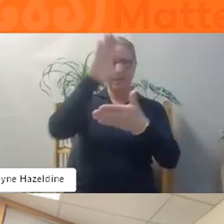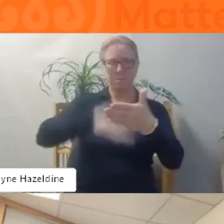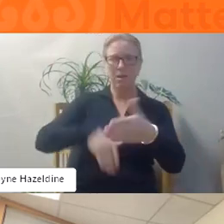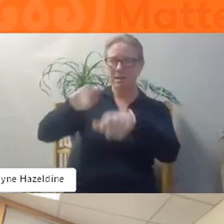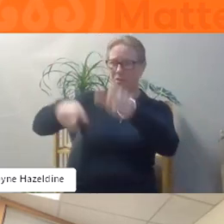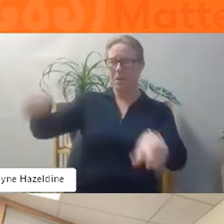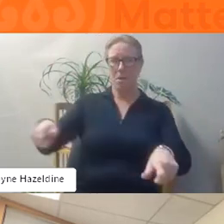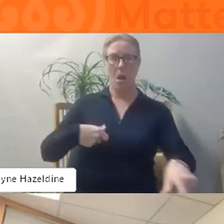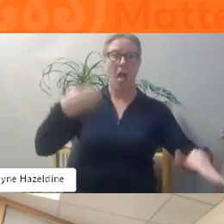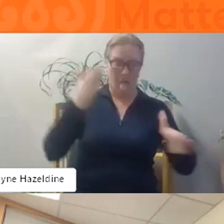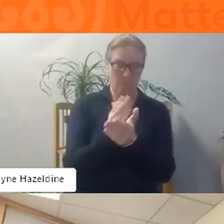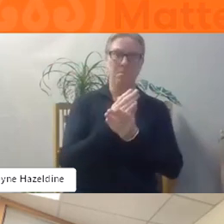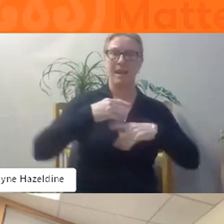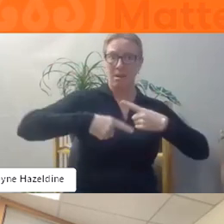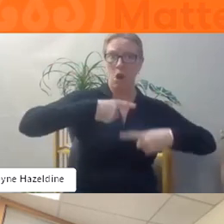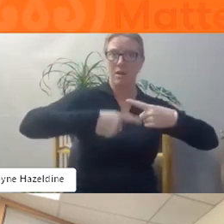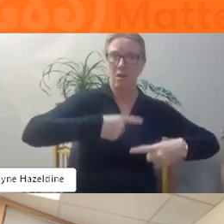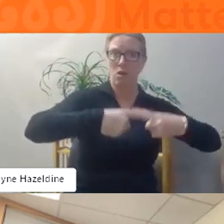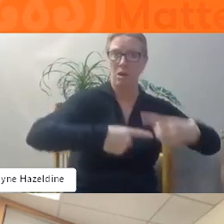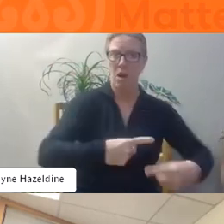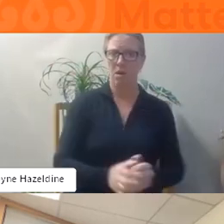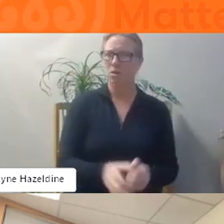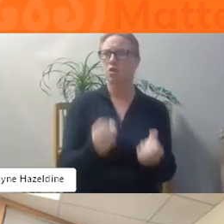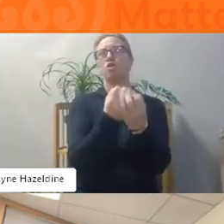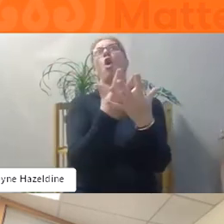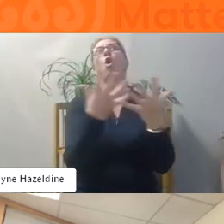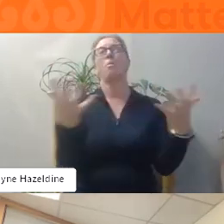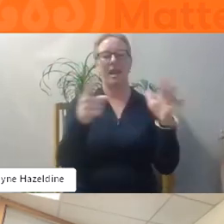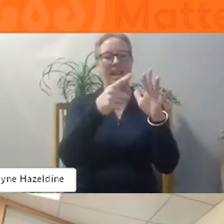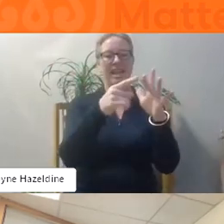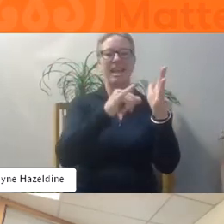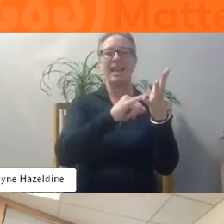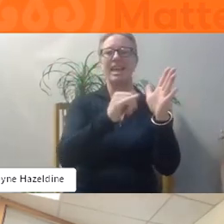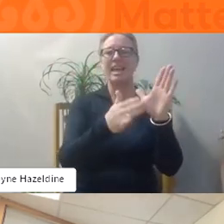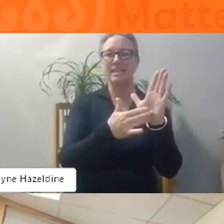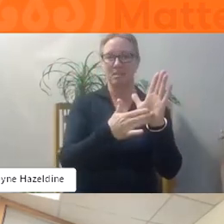is still going on and there are so many isms at play here. But